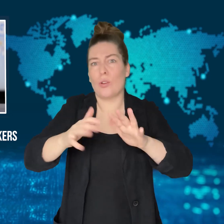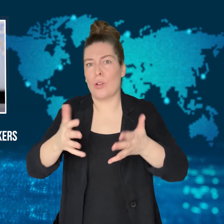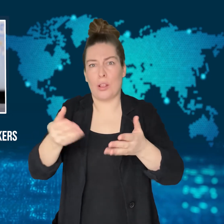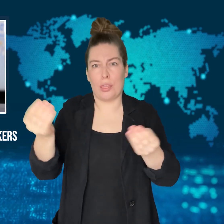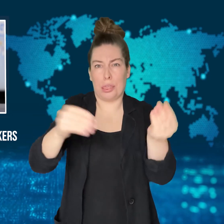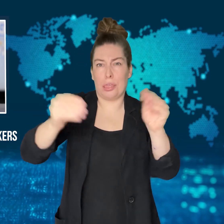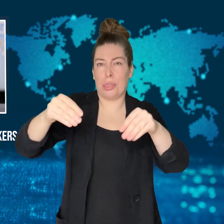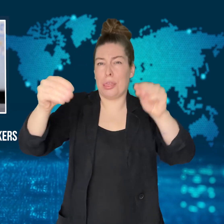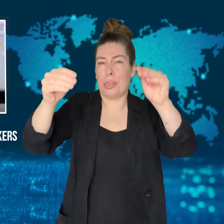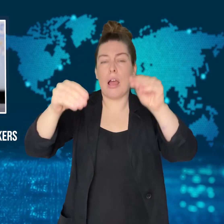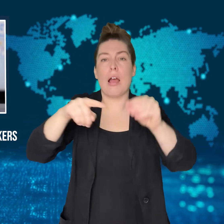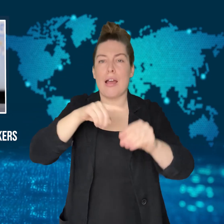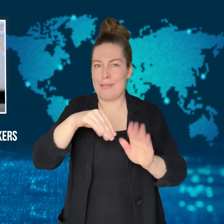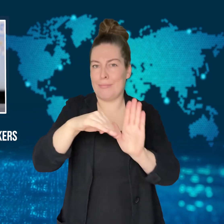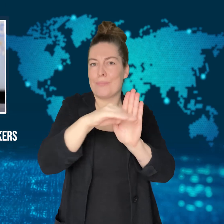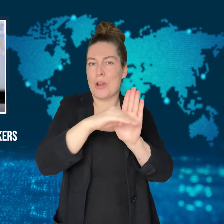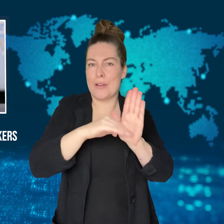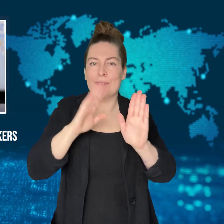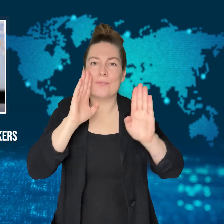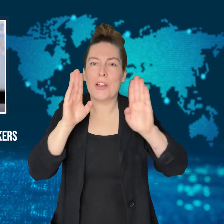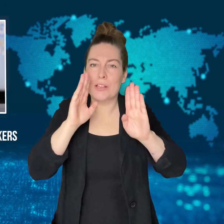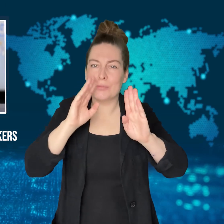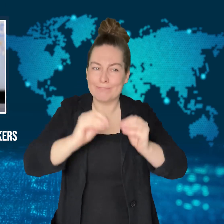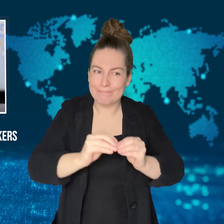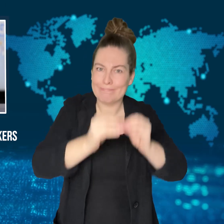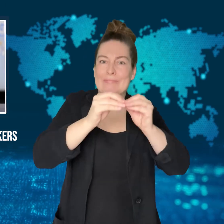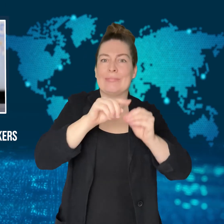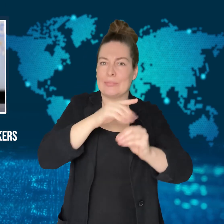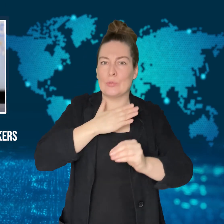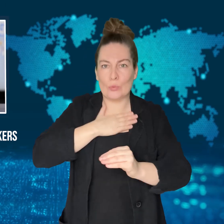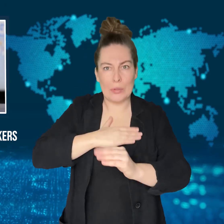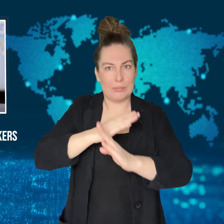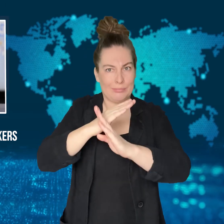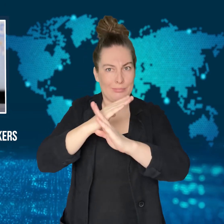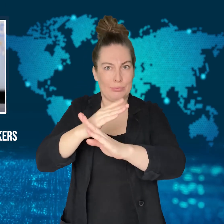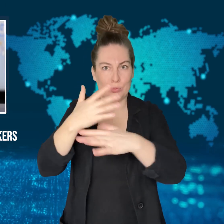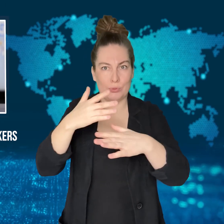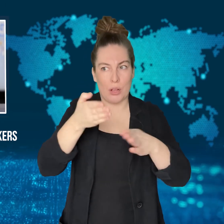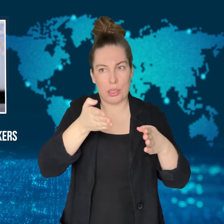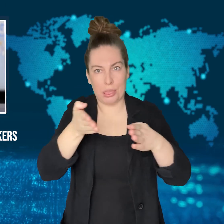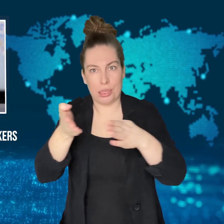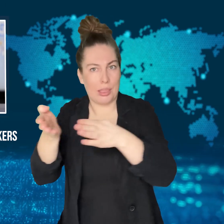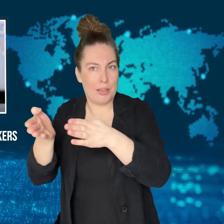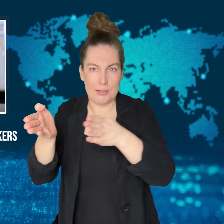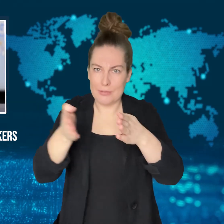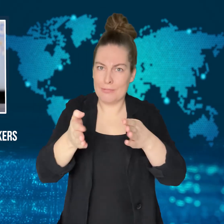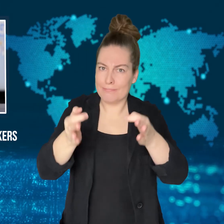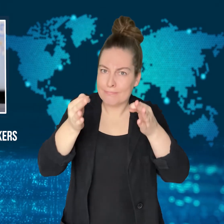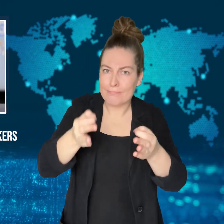claims about COVID-19 and COVID-19 vaccines